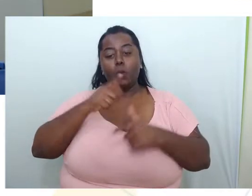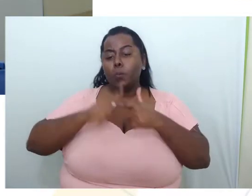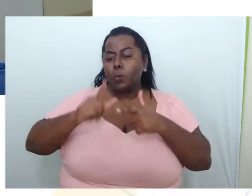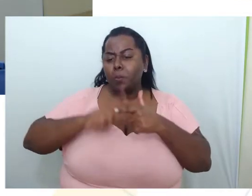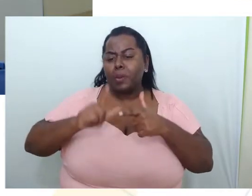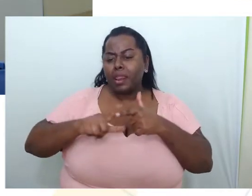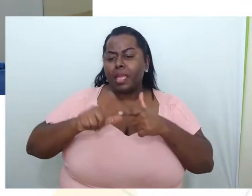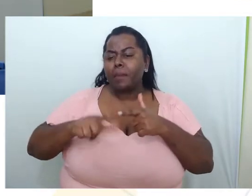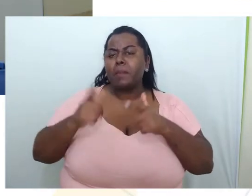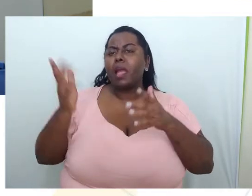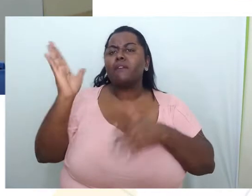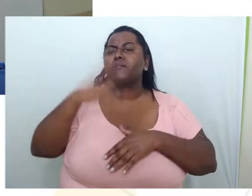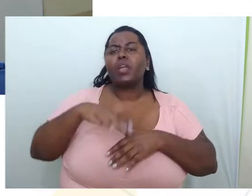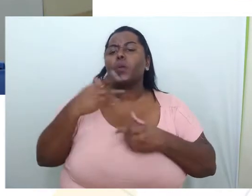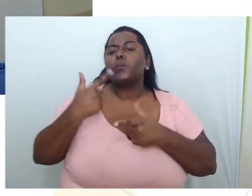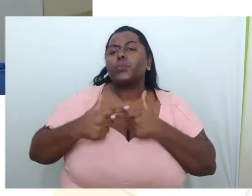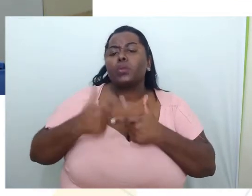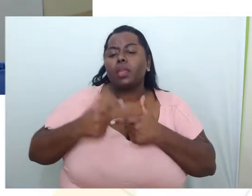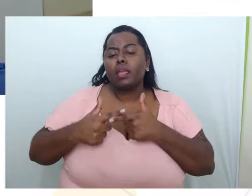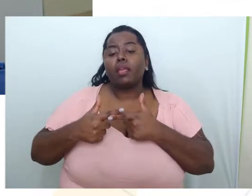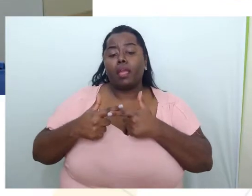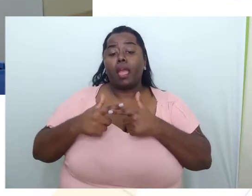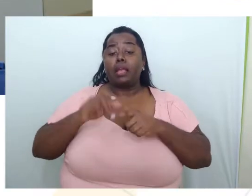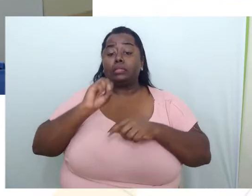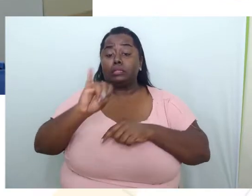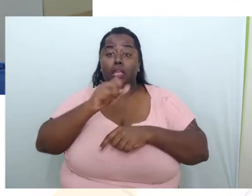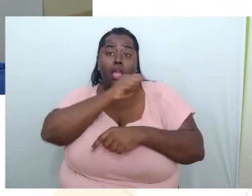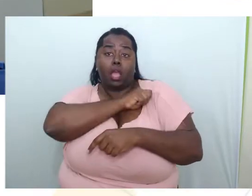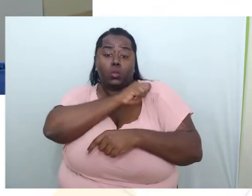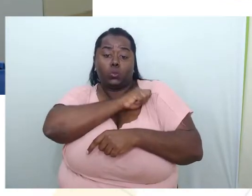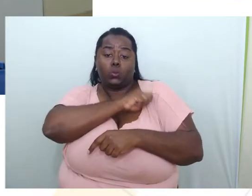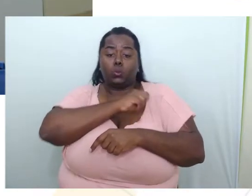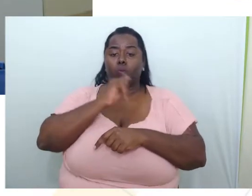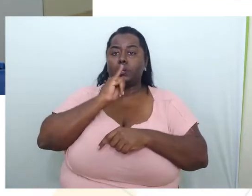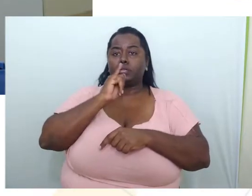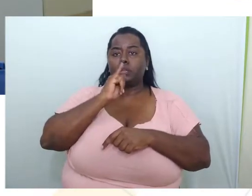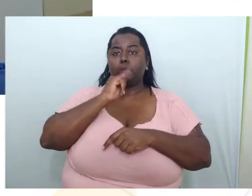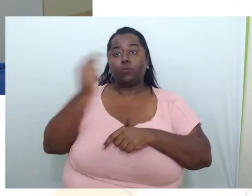arises when a party fails that keeps the promise for instance if a student let's